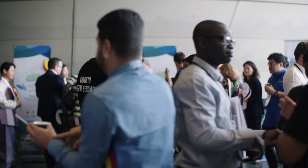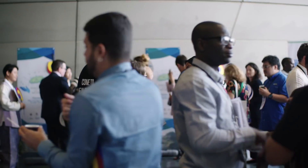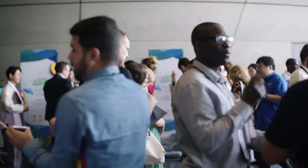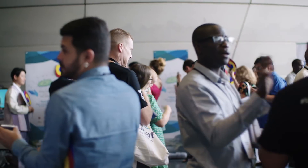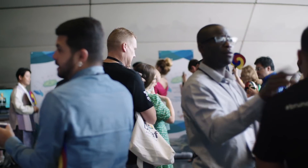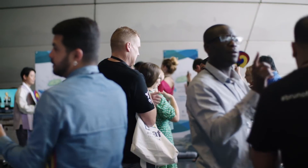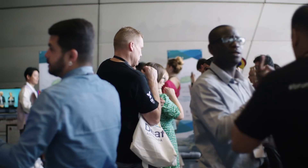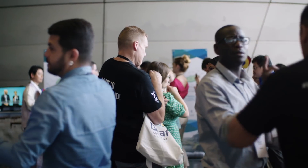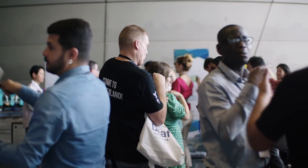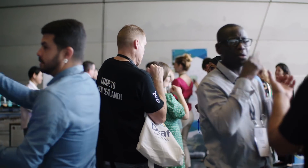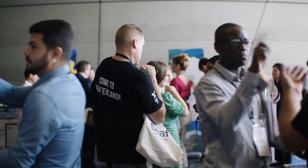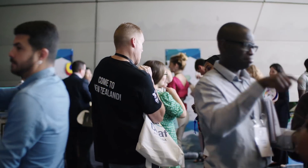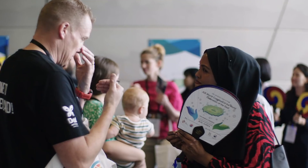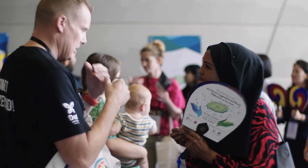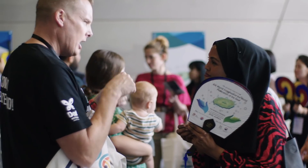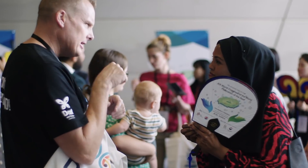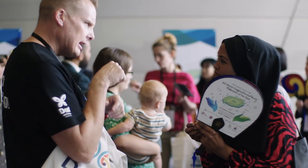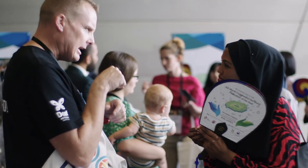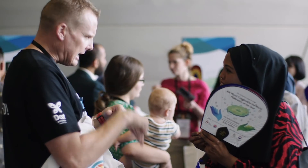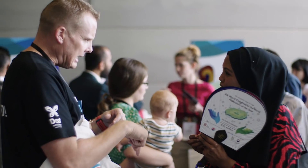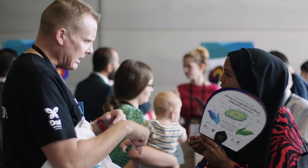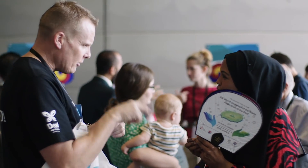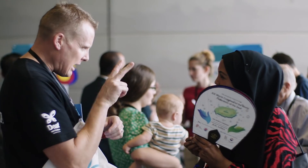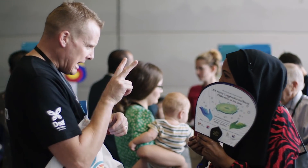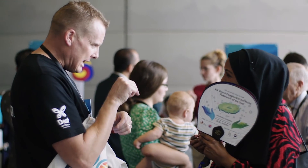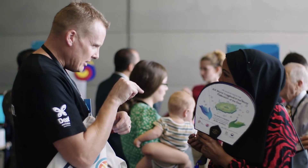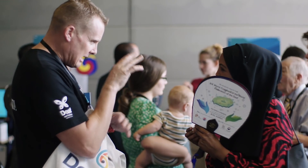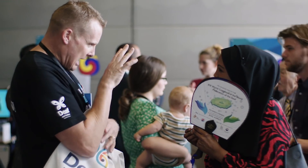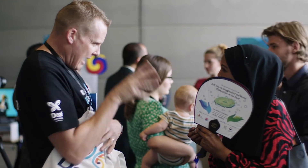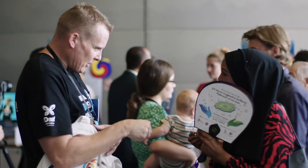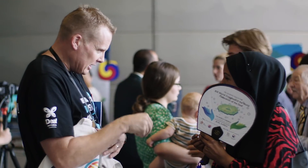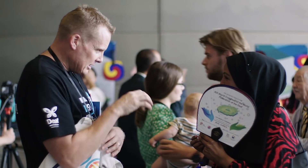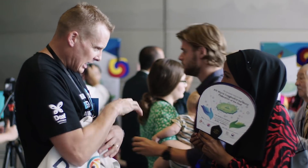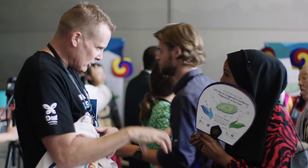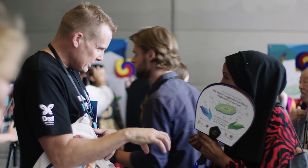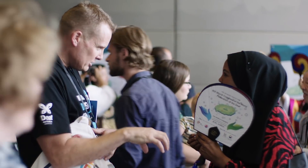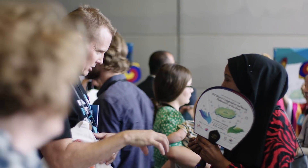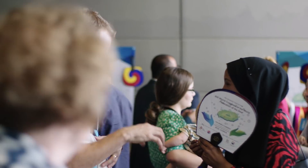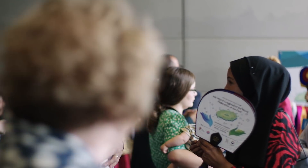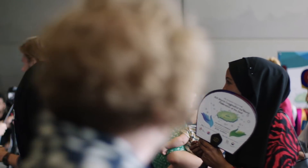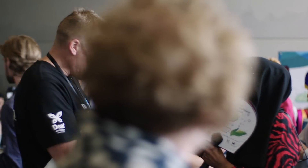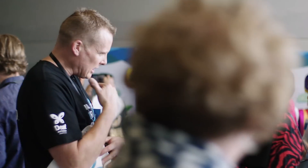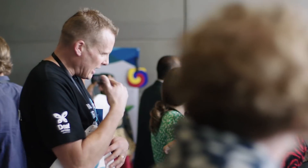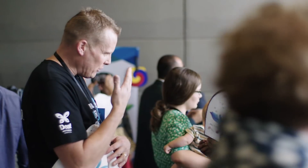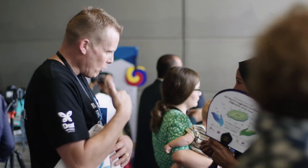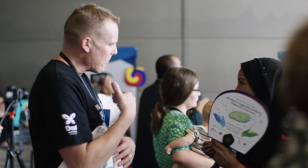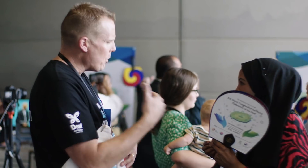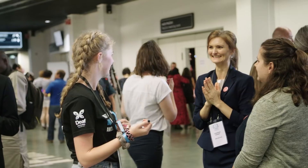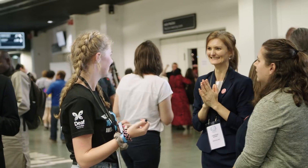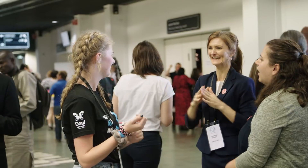It hasn't been held in our part of the world since 1999 when it was held in Brisbane. We've worked for three years and put in place a really strong plan.